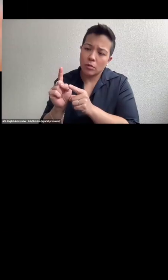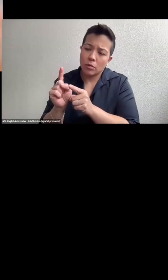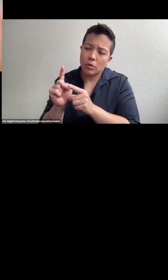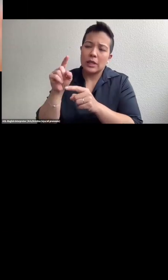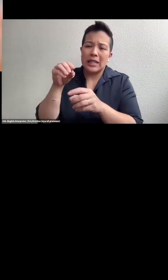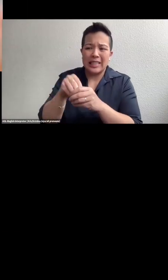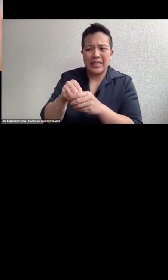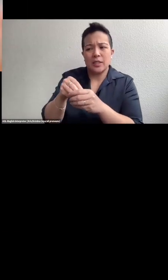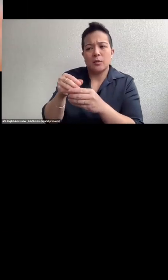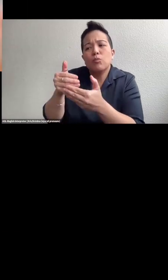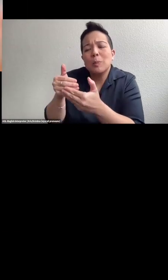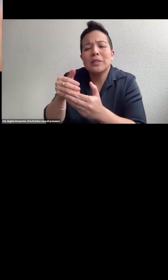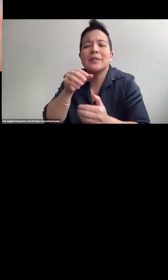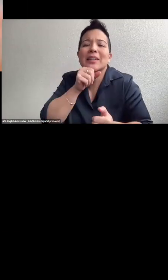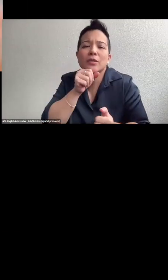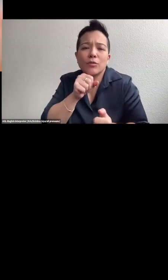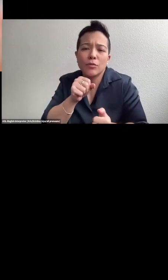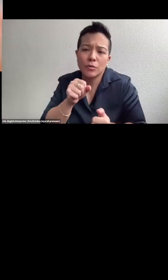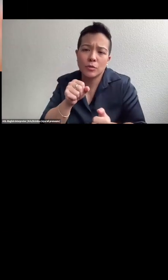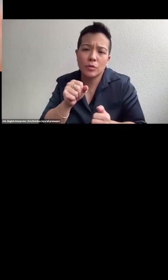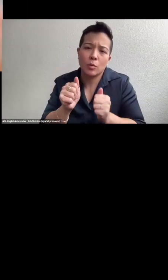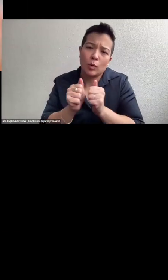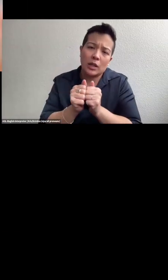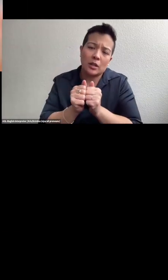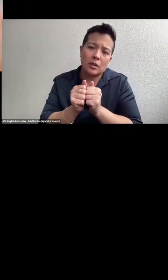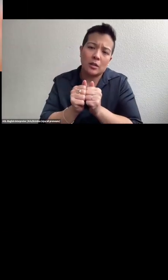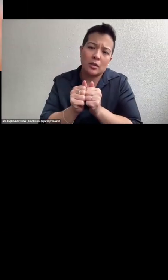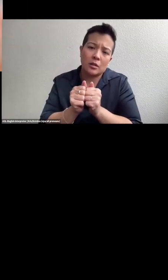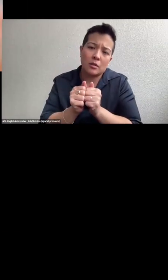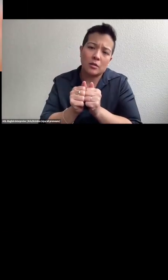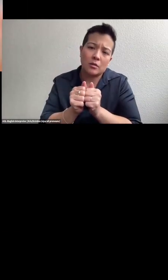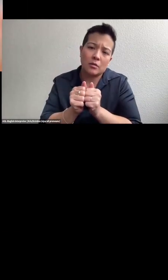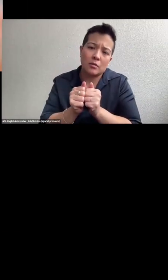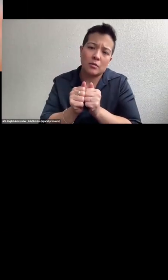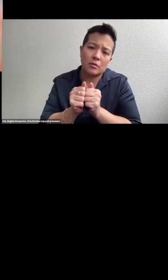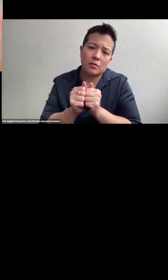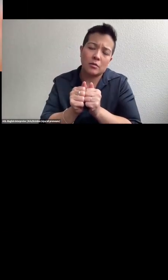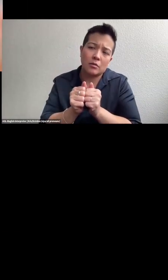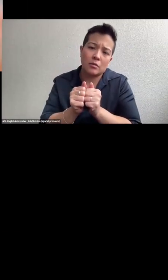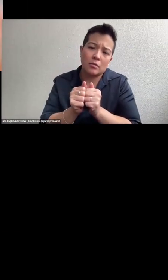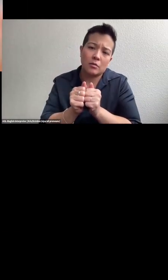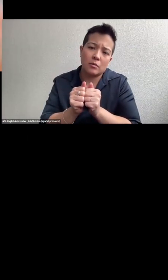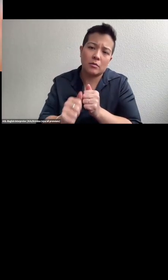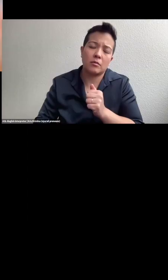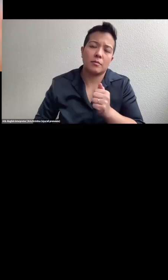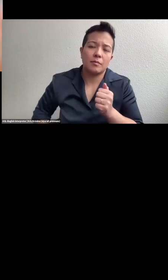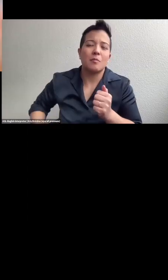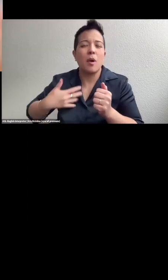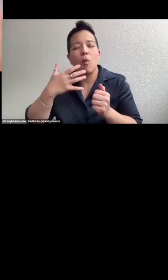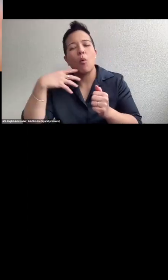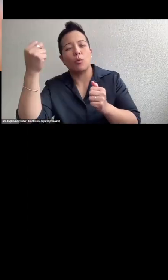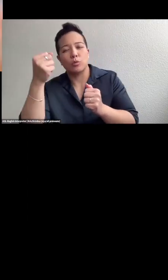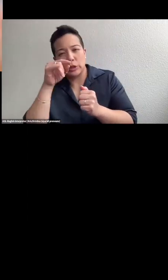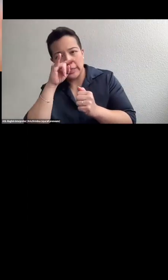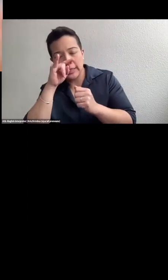of age with my older kids so that they could